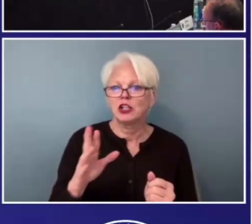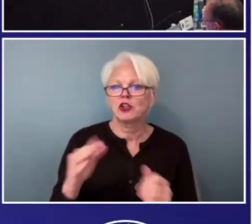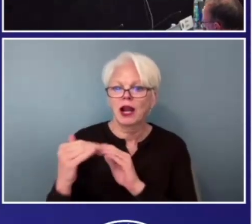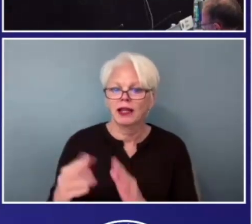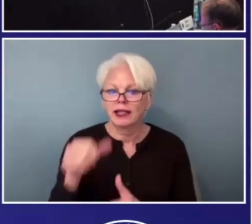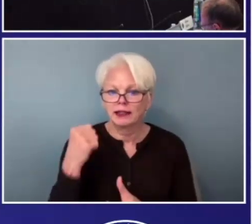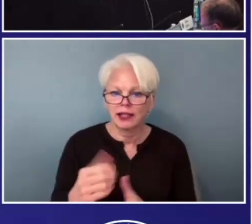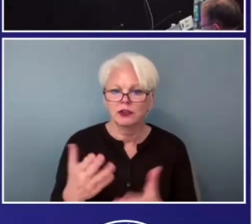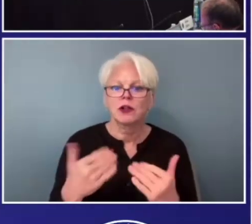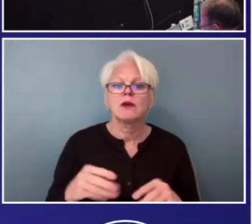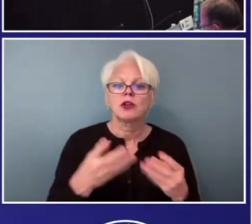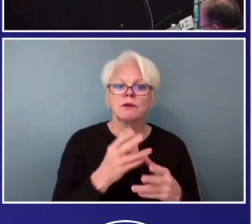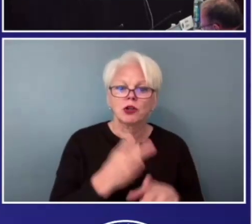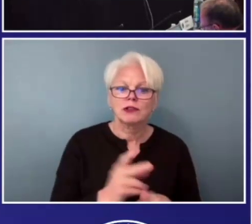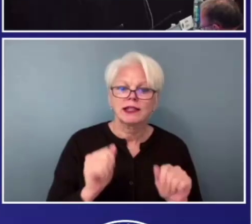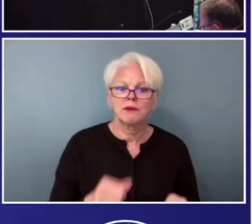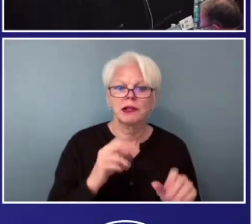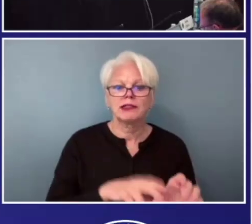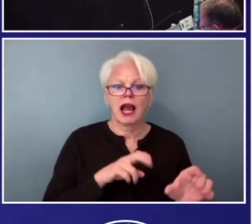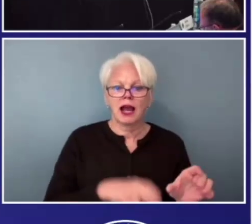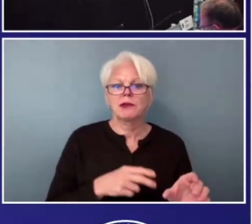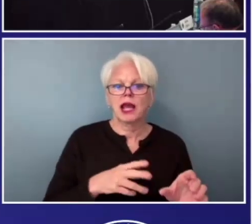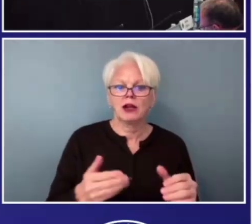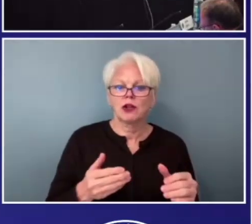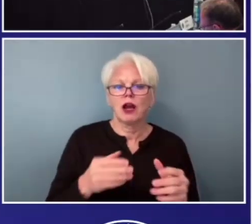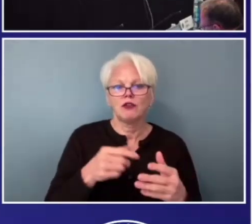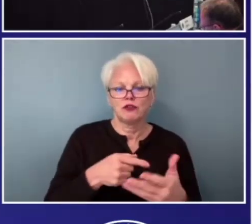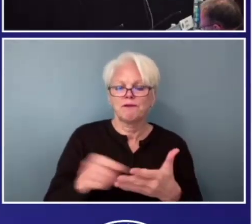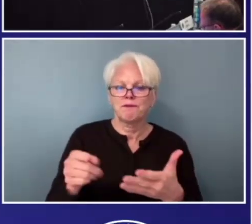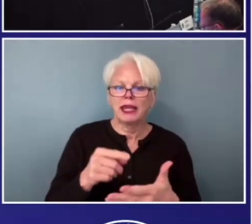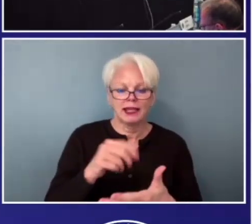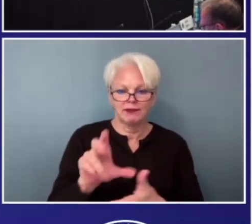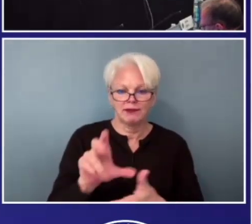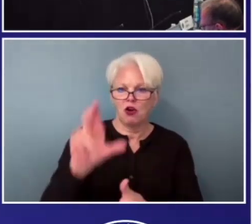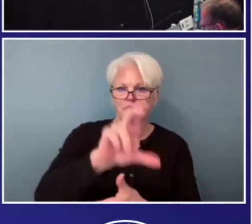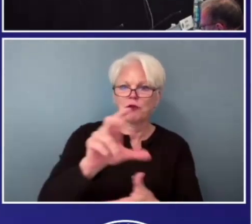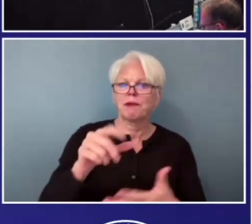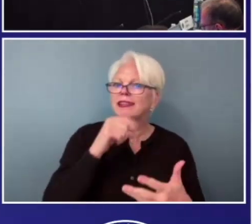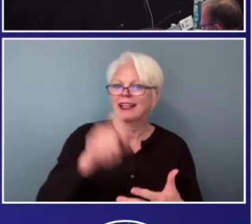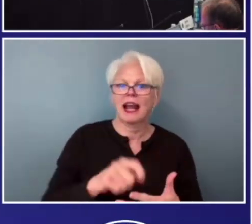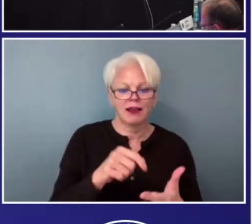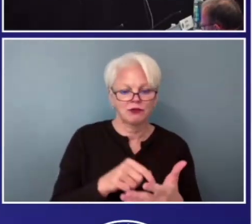disclosure of their FTI and choose a repayment plan on the rehab agreement. So these are just examples,